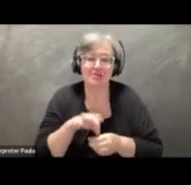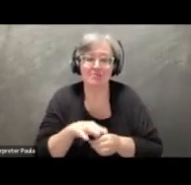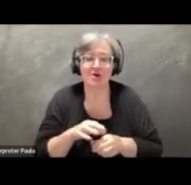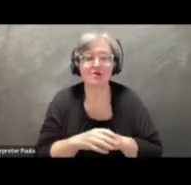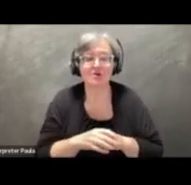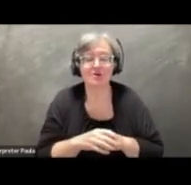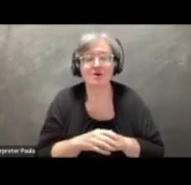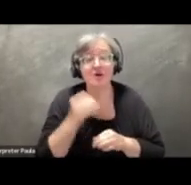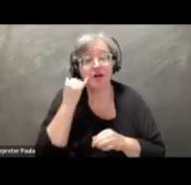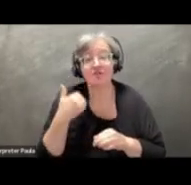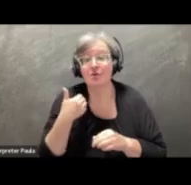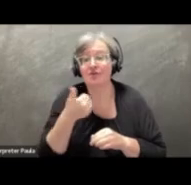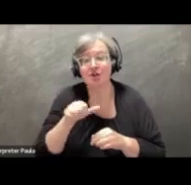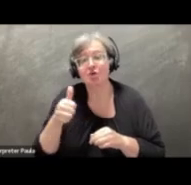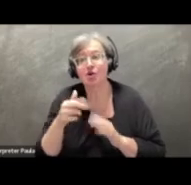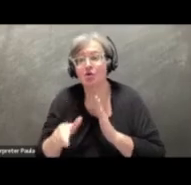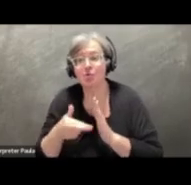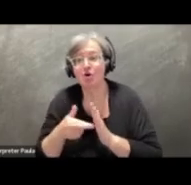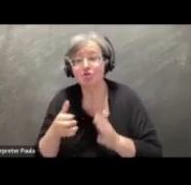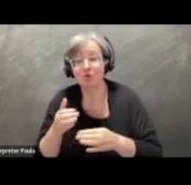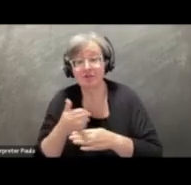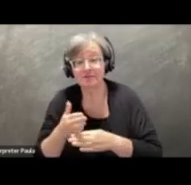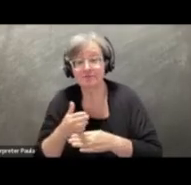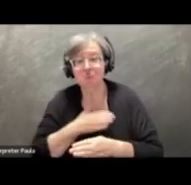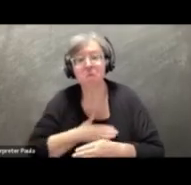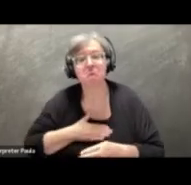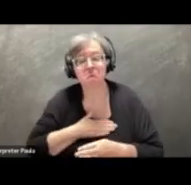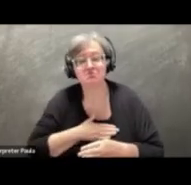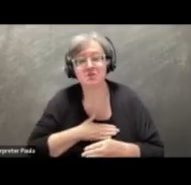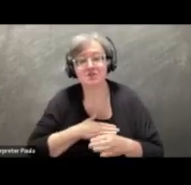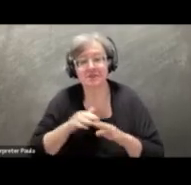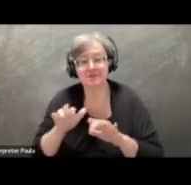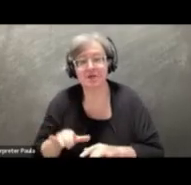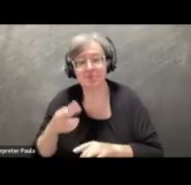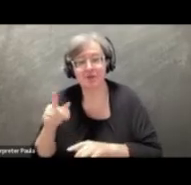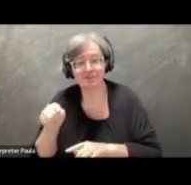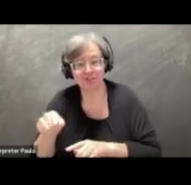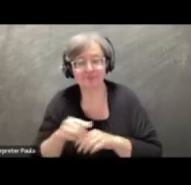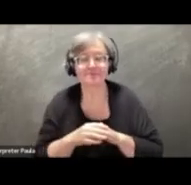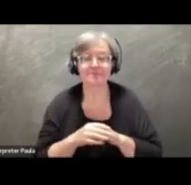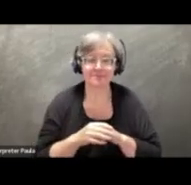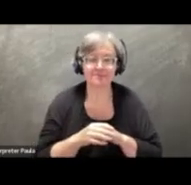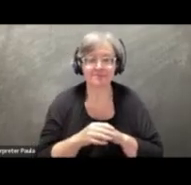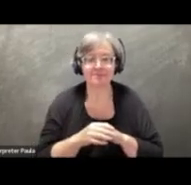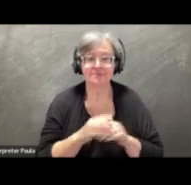you do have any other roles that you would like to share, please feel free to put those in chat, and we'll wait here until we hit